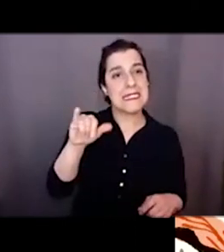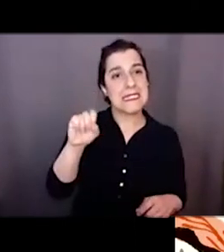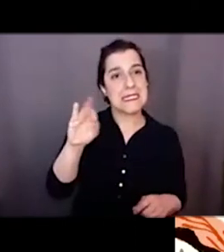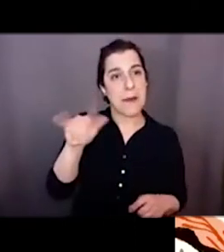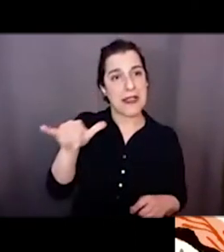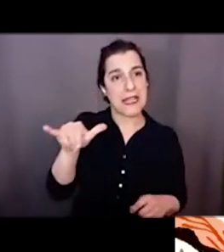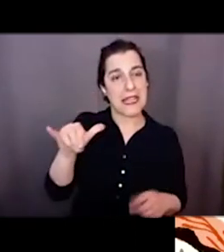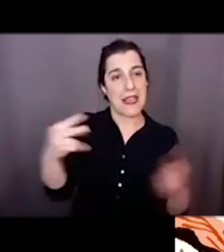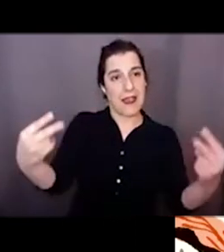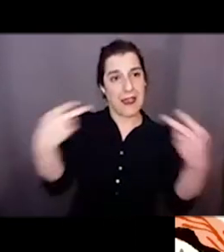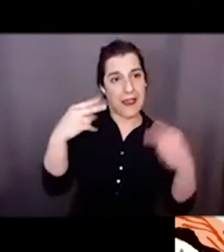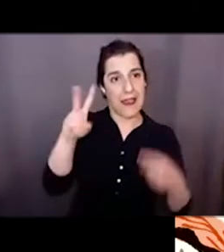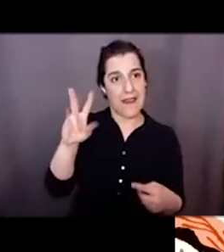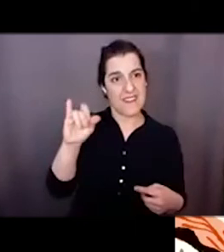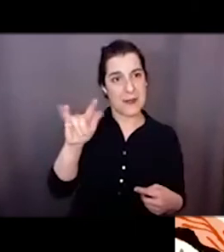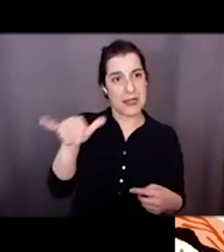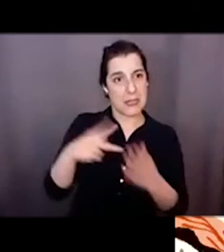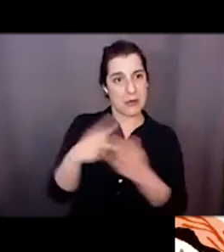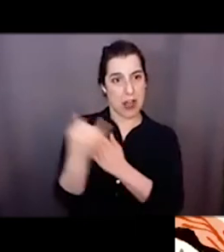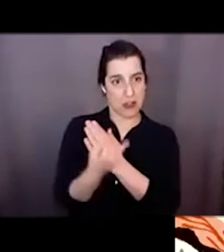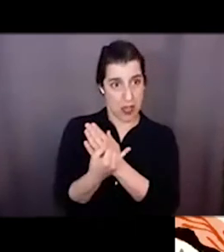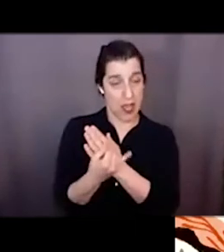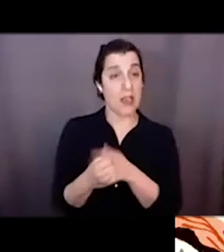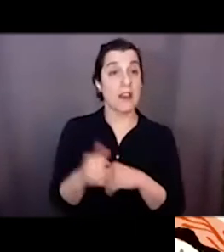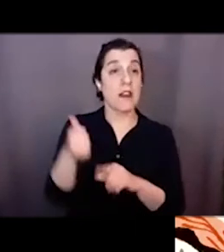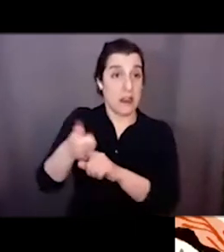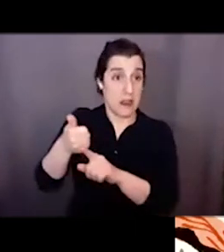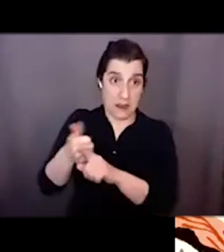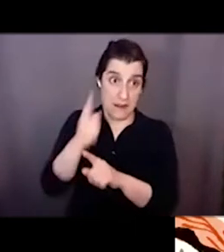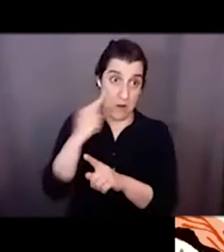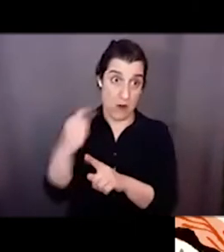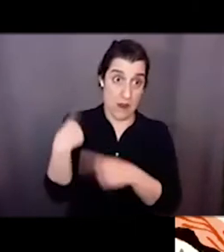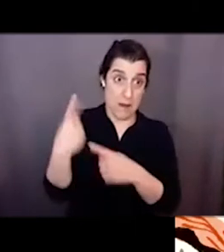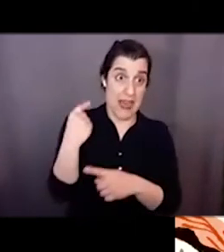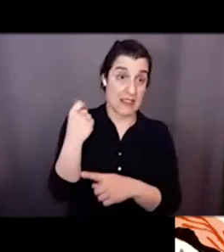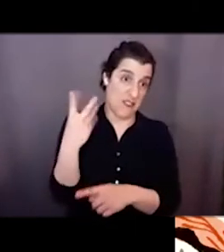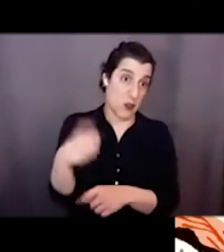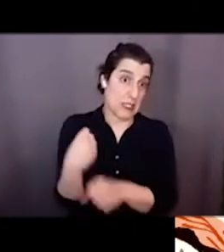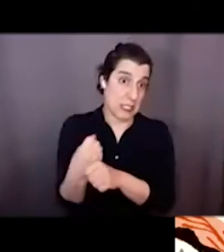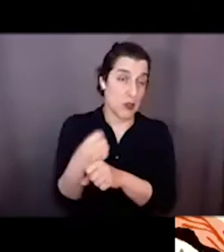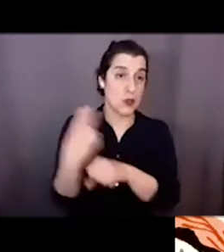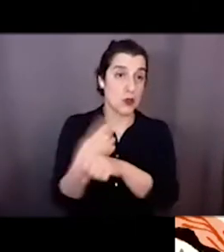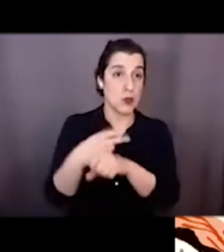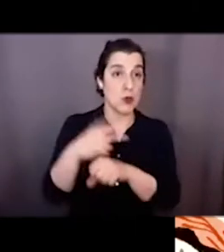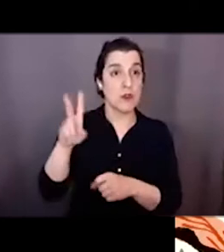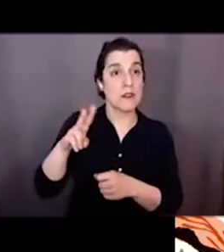And she has always, or, or at least for several years, has used a ventilator to live 24 hours a day.